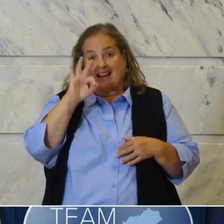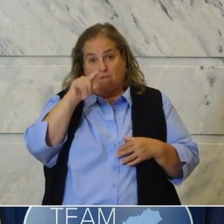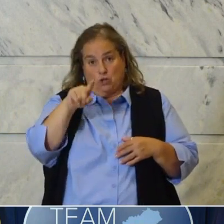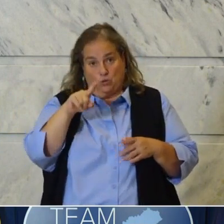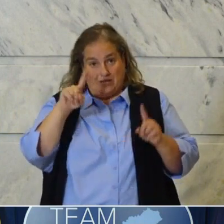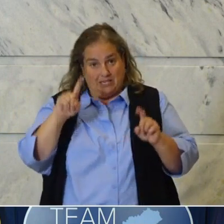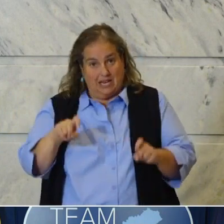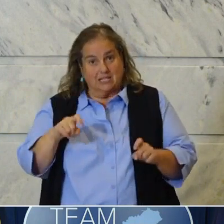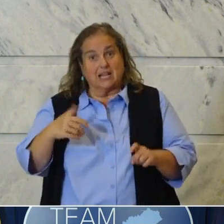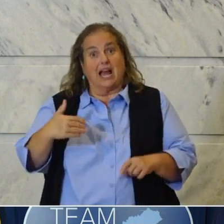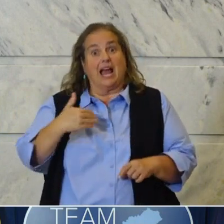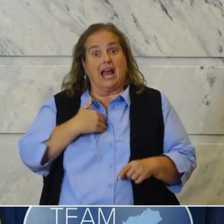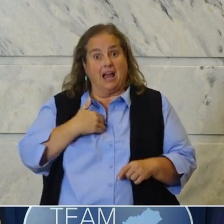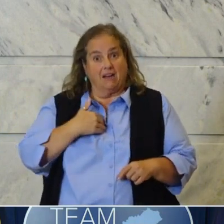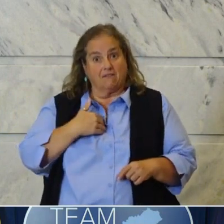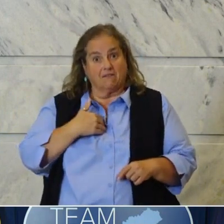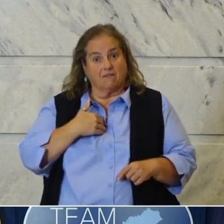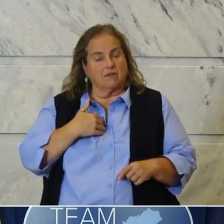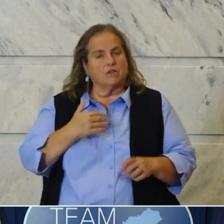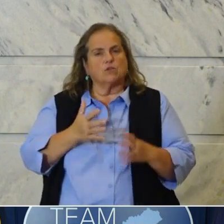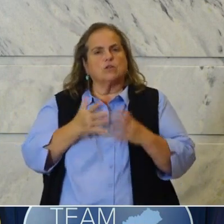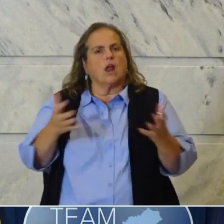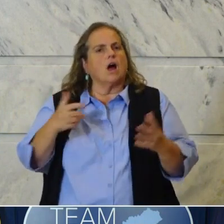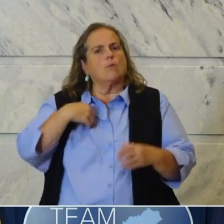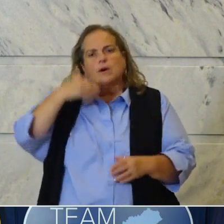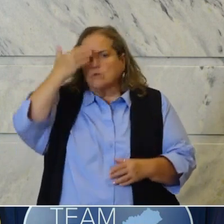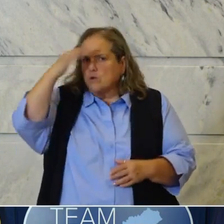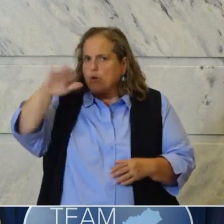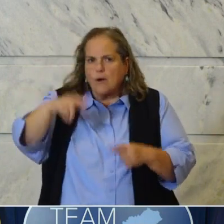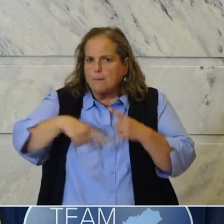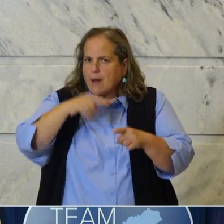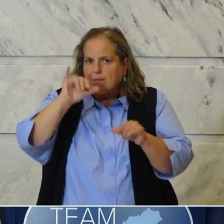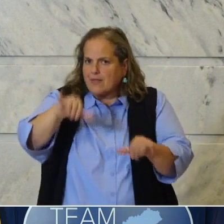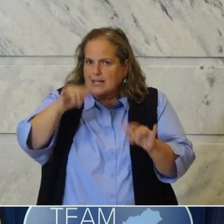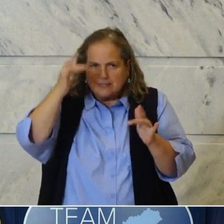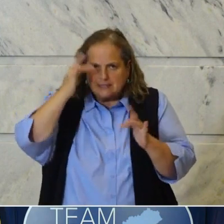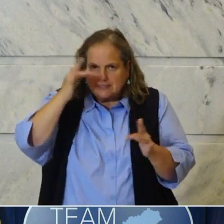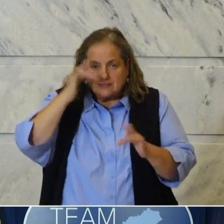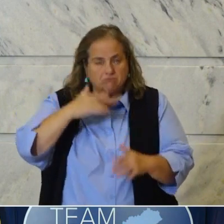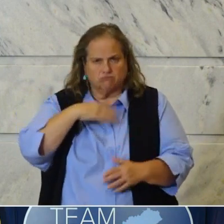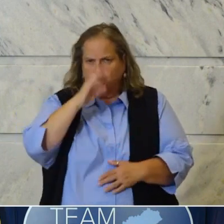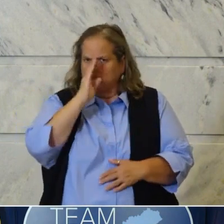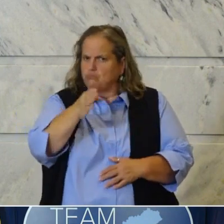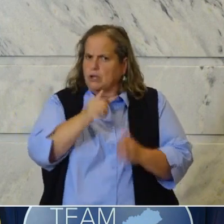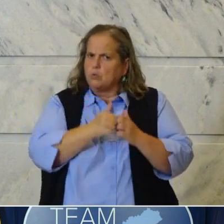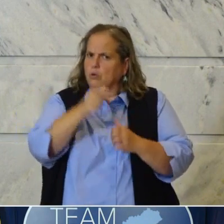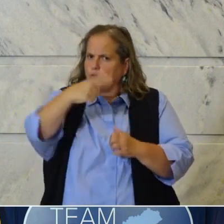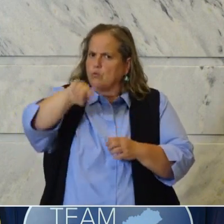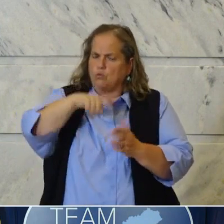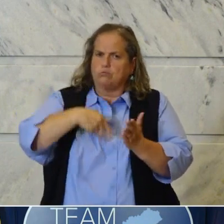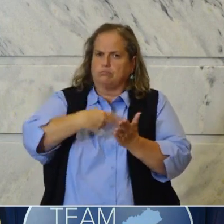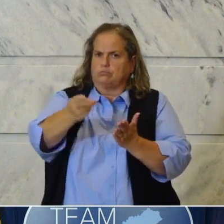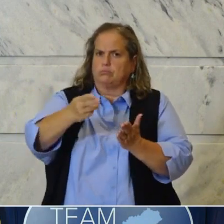there's a lot we don't know about this disease. I and a lot of others have been absolutely straight about that. We've said that repeatedly, we don't